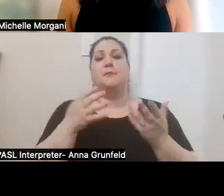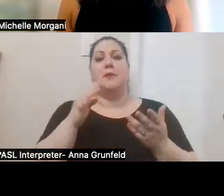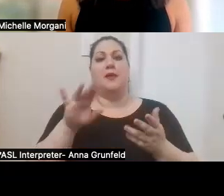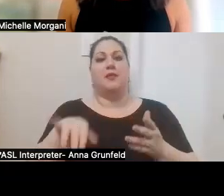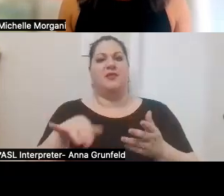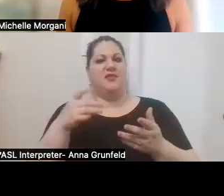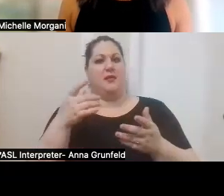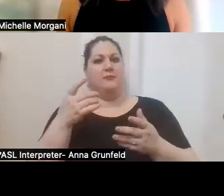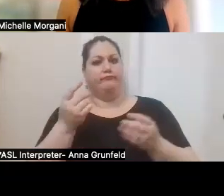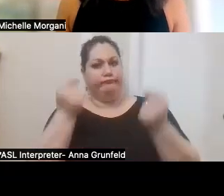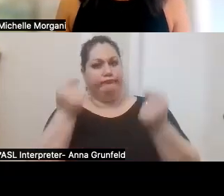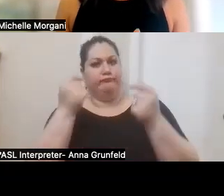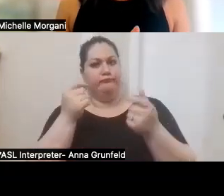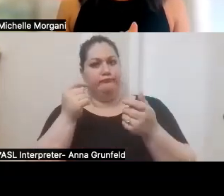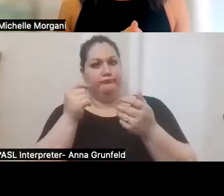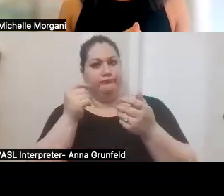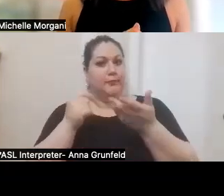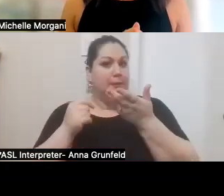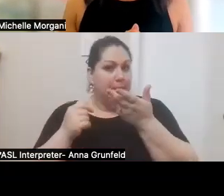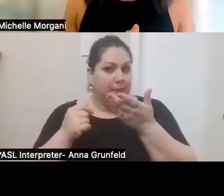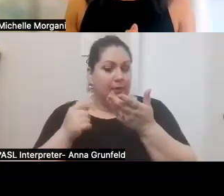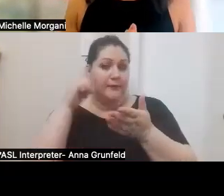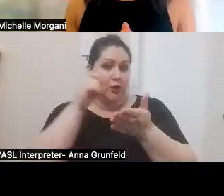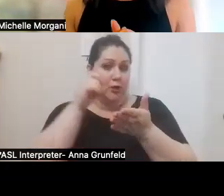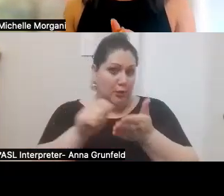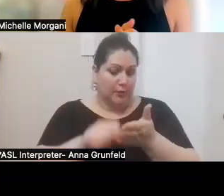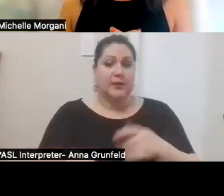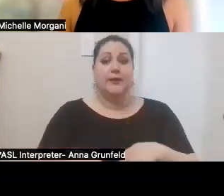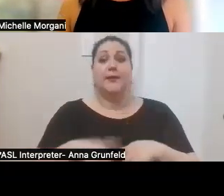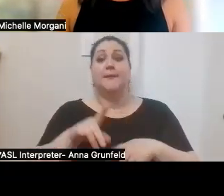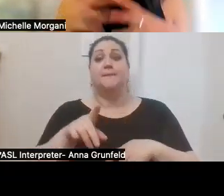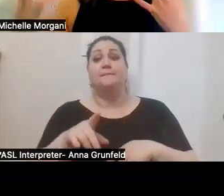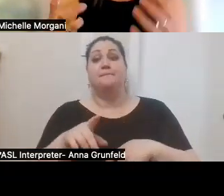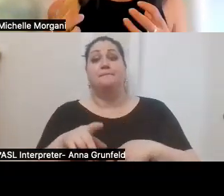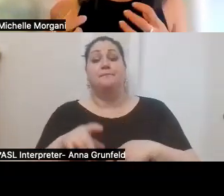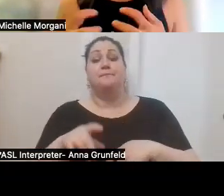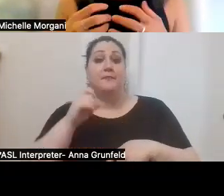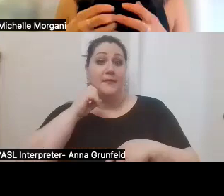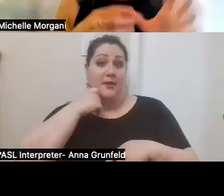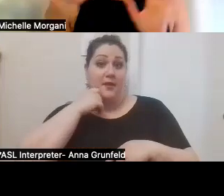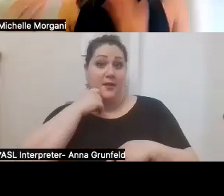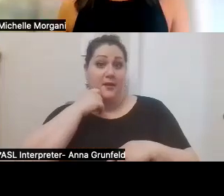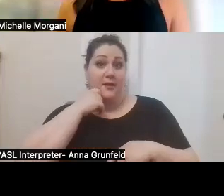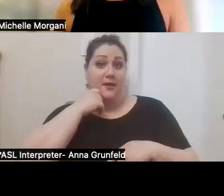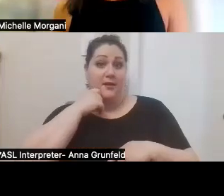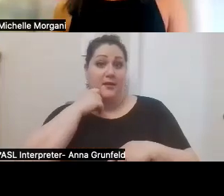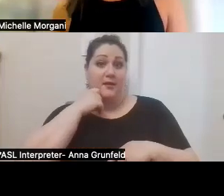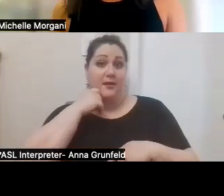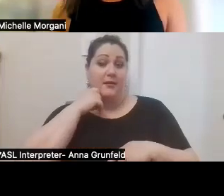The Apple watch has also come up with some really great new technology that connects to MS one note.